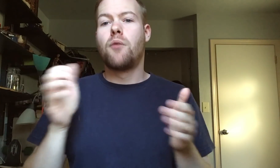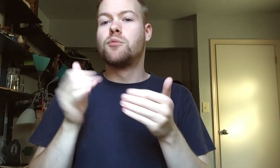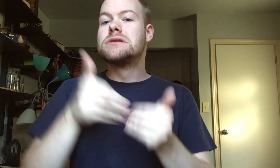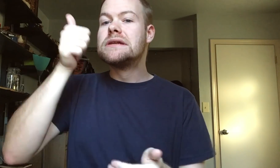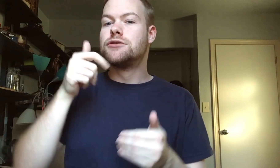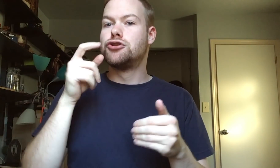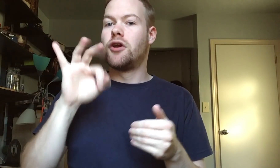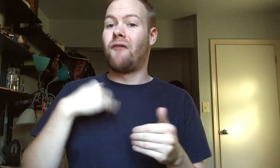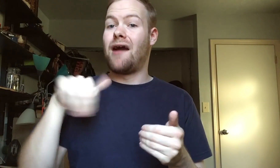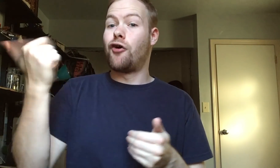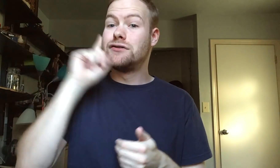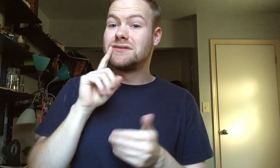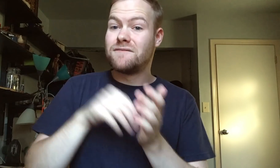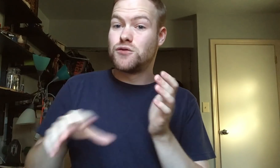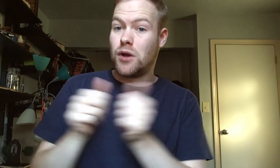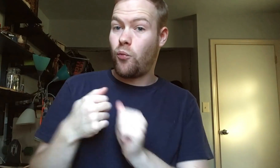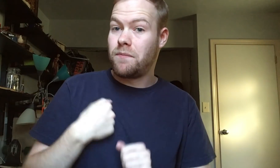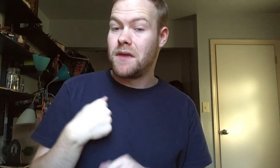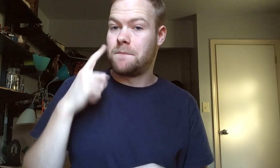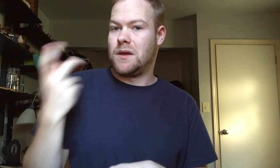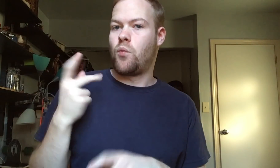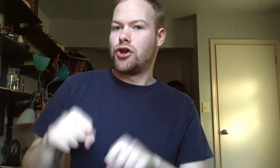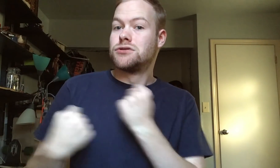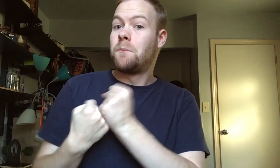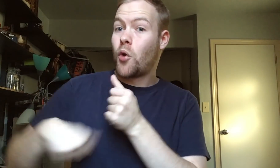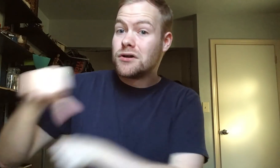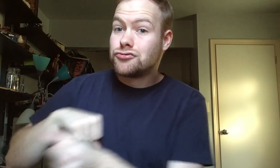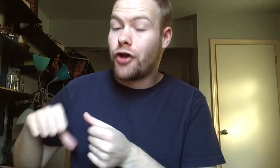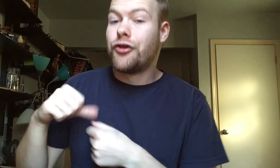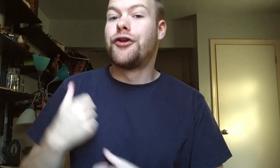Generally, it was easier if I had another deaf student with me, because we could support each other.